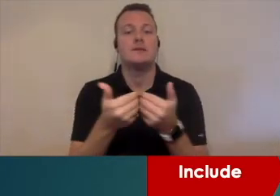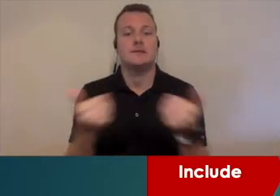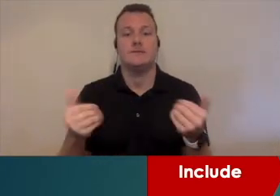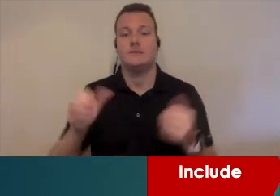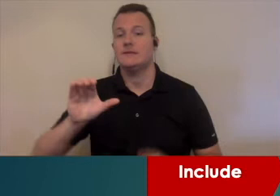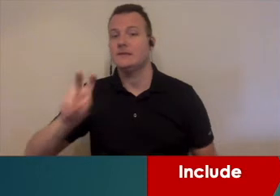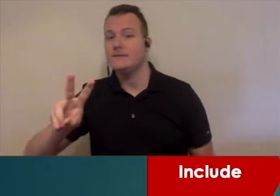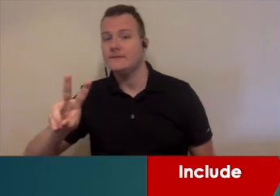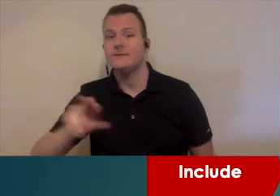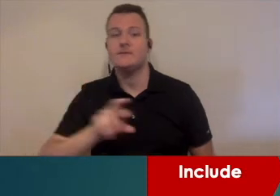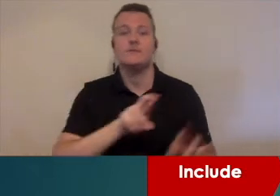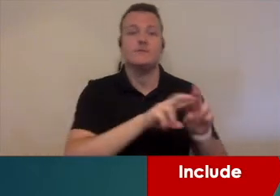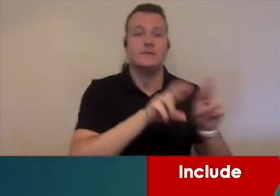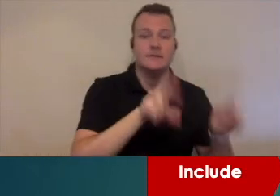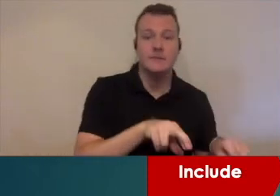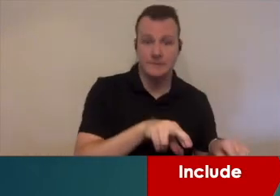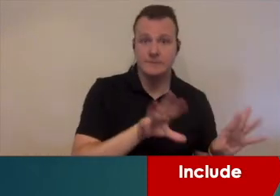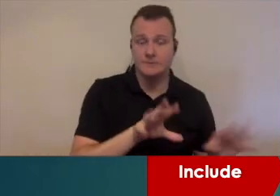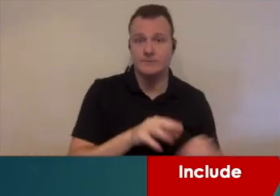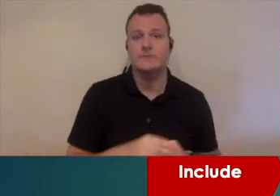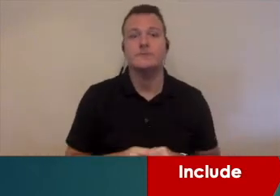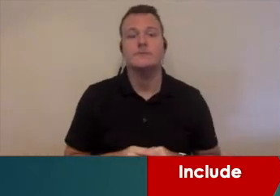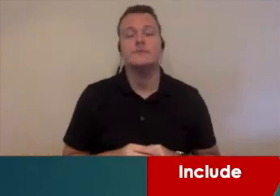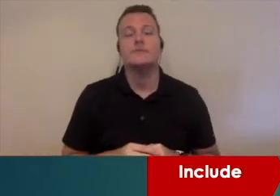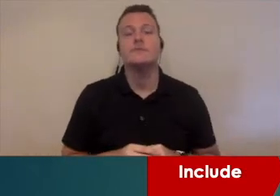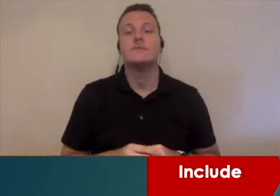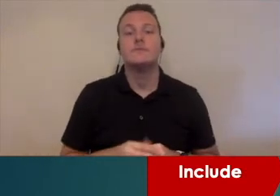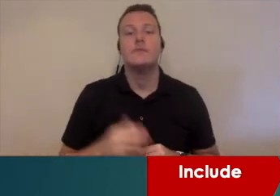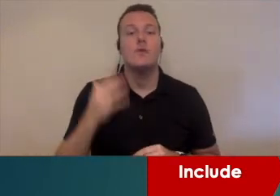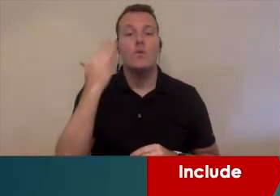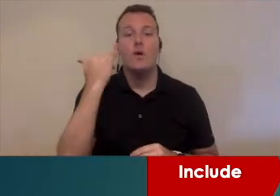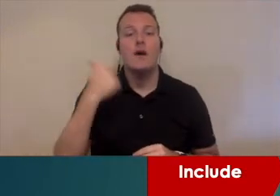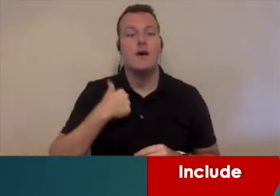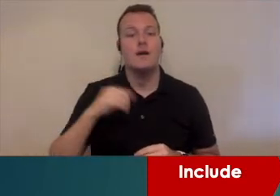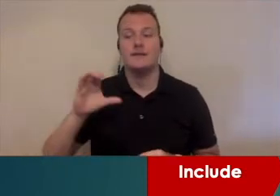curriculum vitae and a resume. And so one of the reasons why I like your